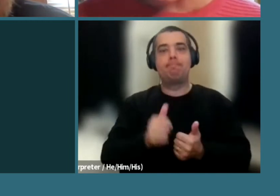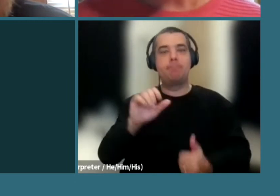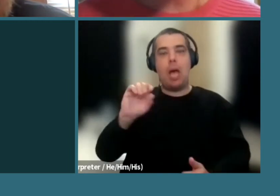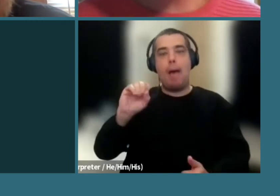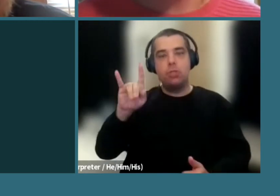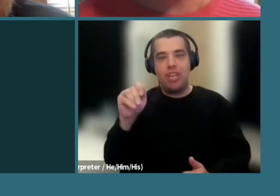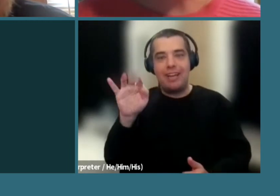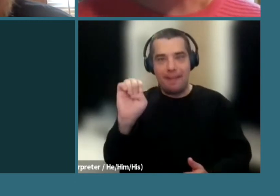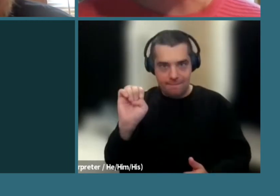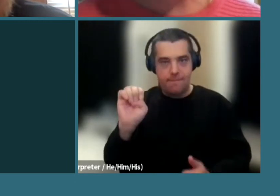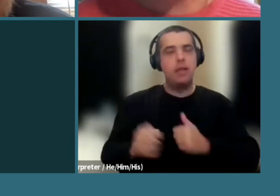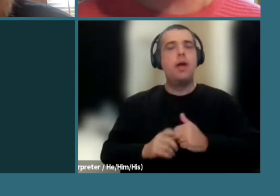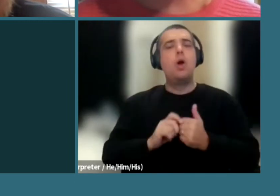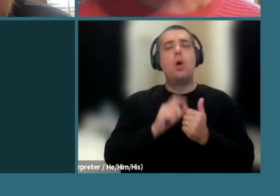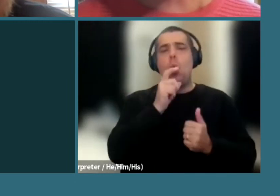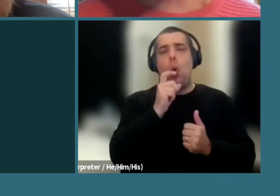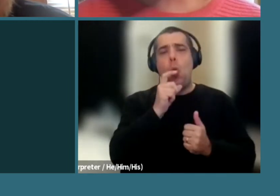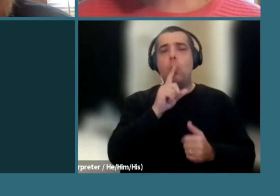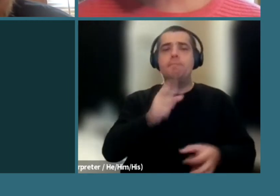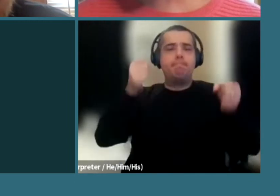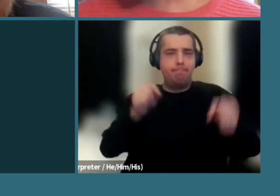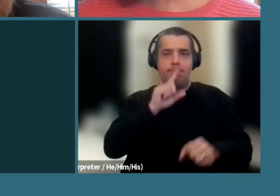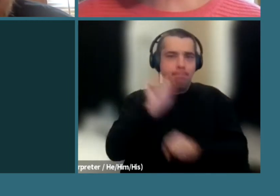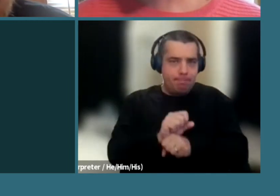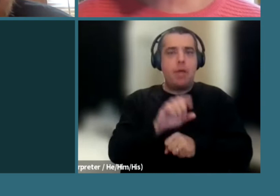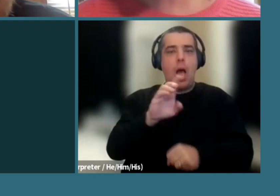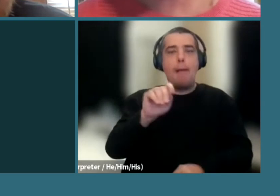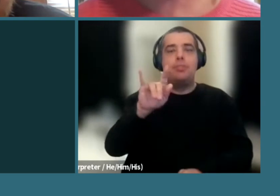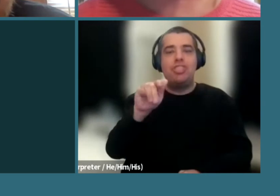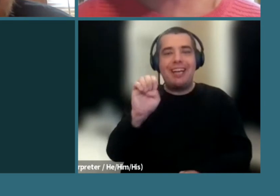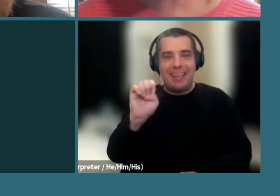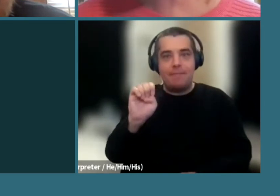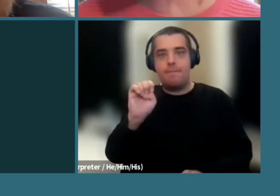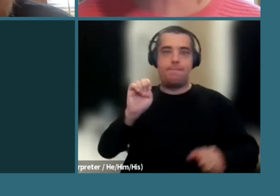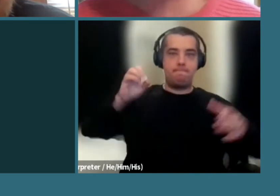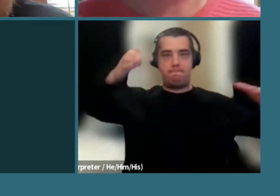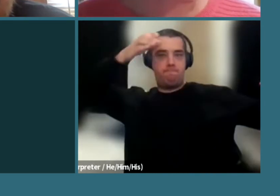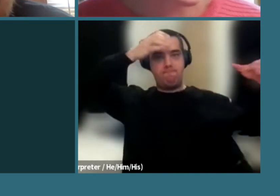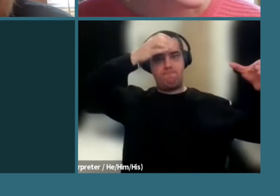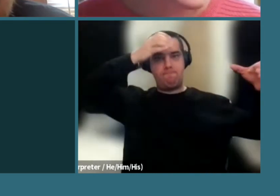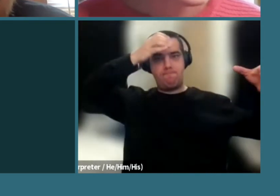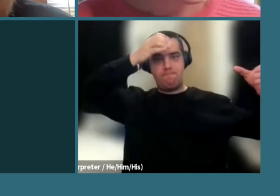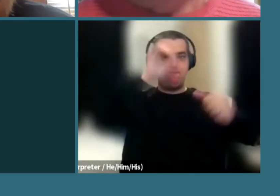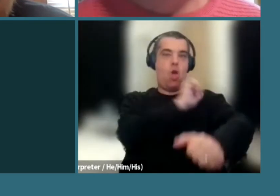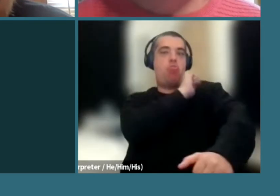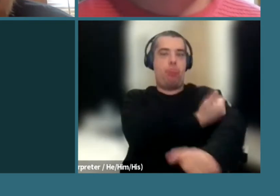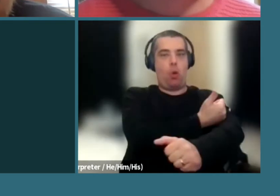who has been this objective, all knowing authority for the past